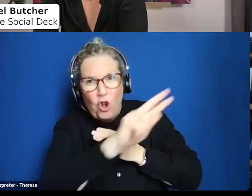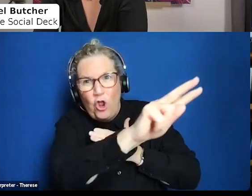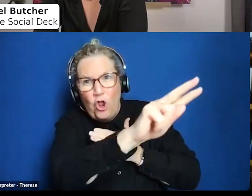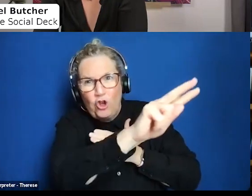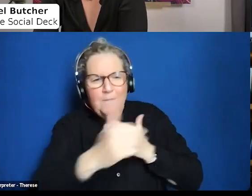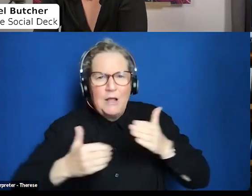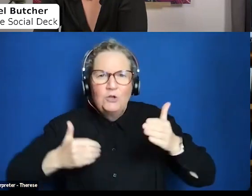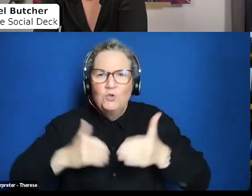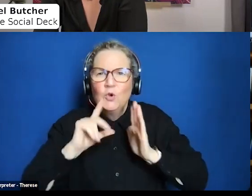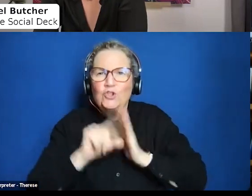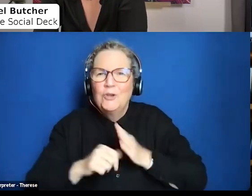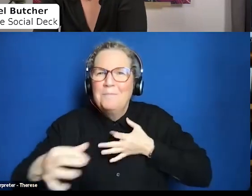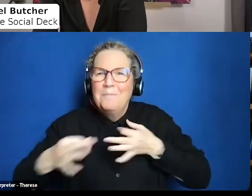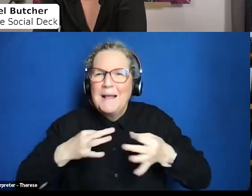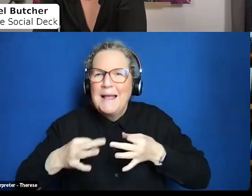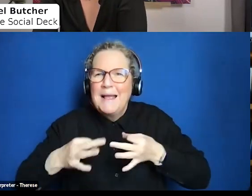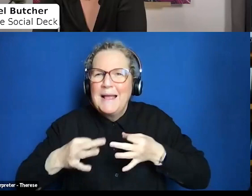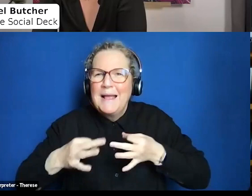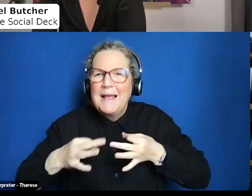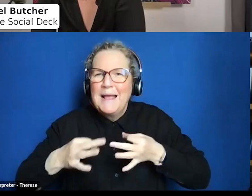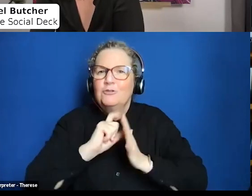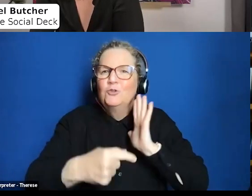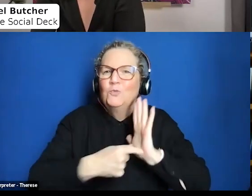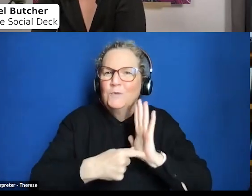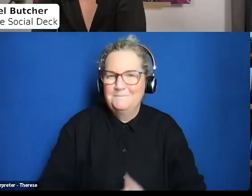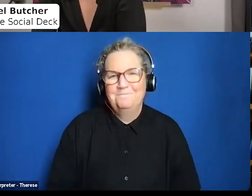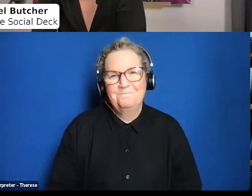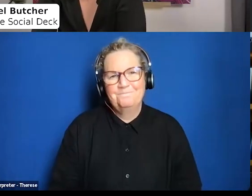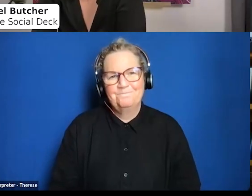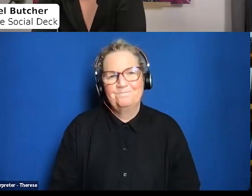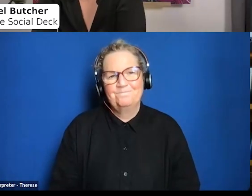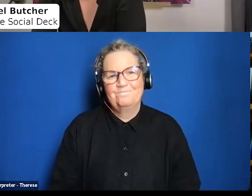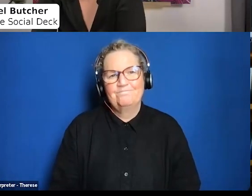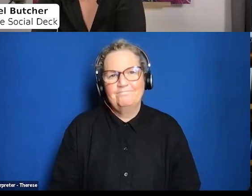to get on with that as well. Thanks very much.